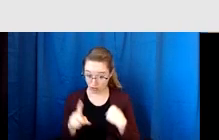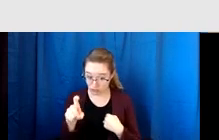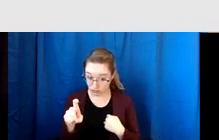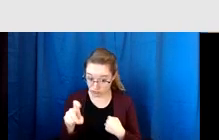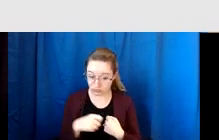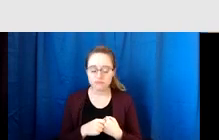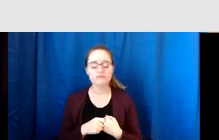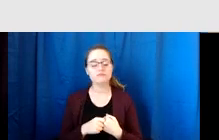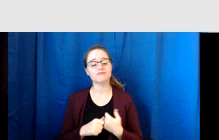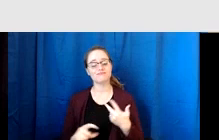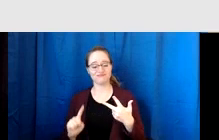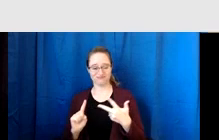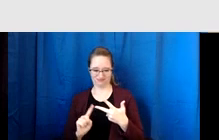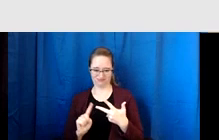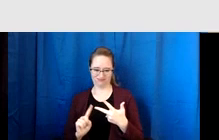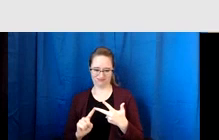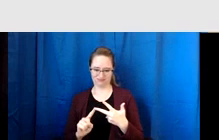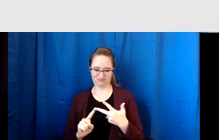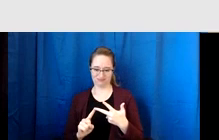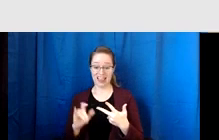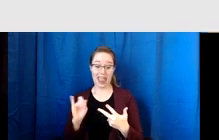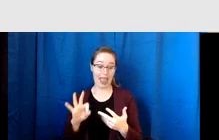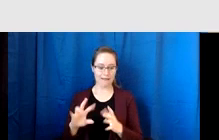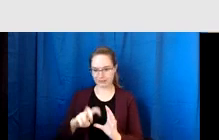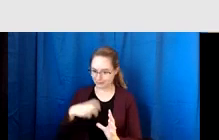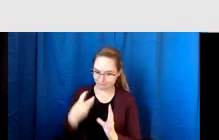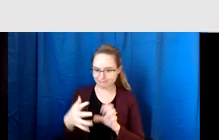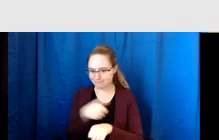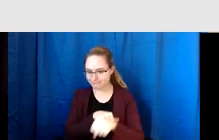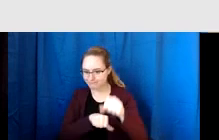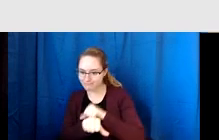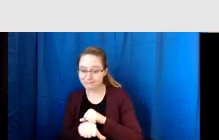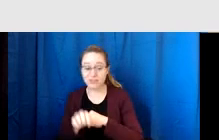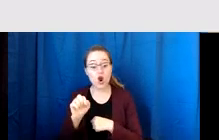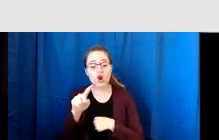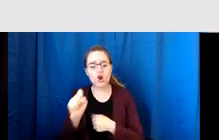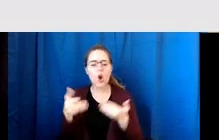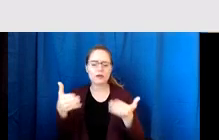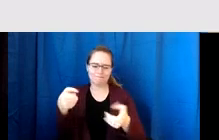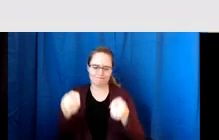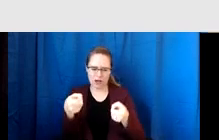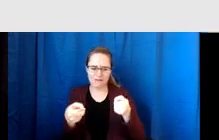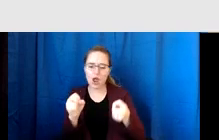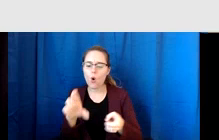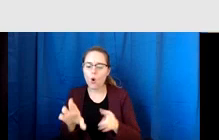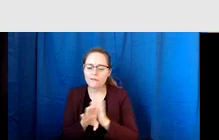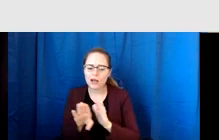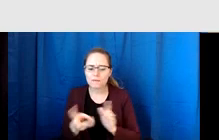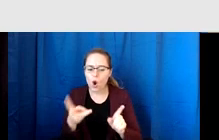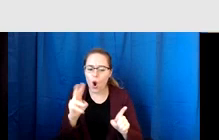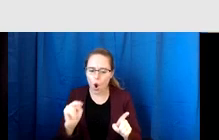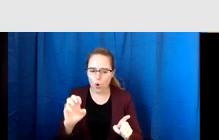And then the "get your hands dirty" version, modify the existing code or develop your own extension. This is a much more complicated,